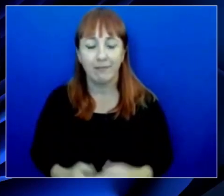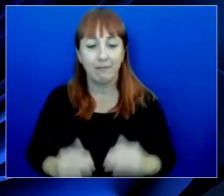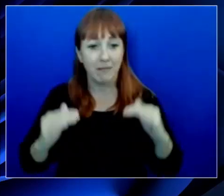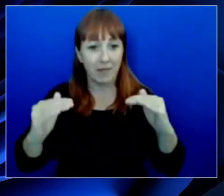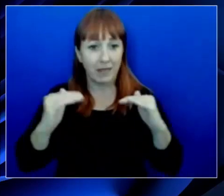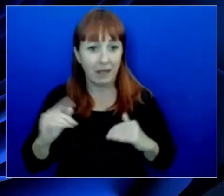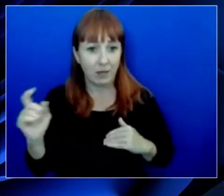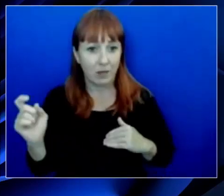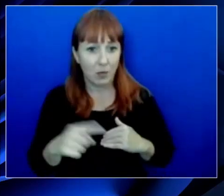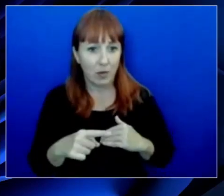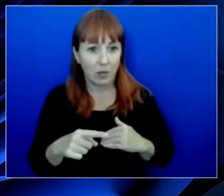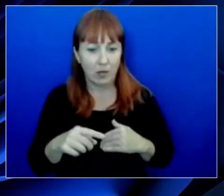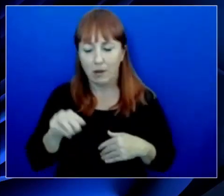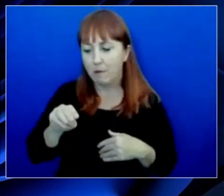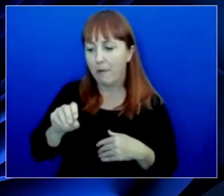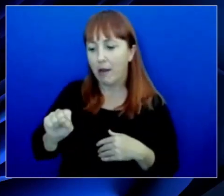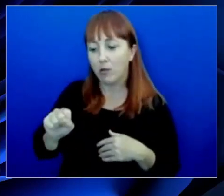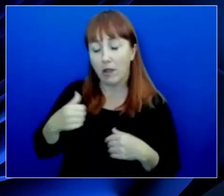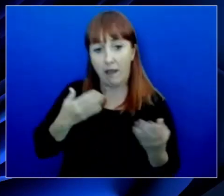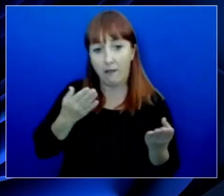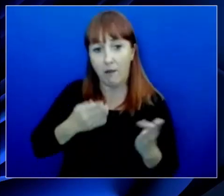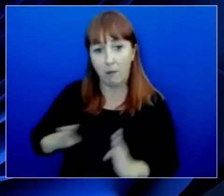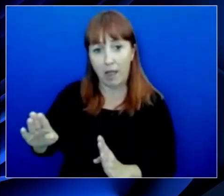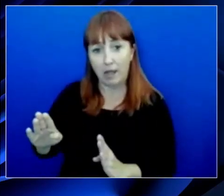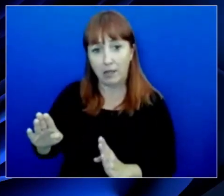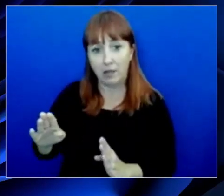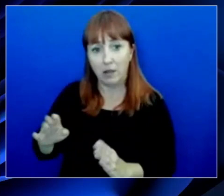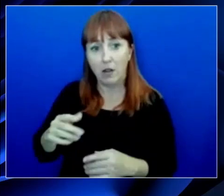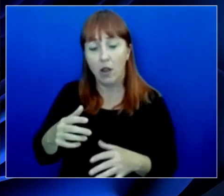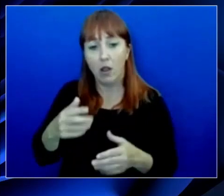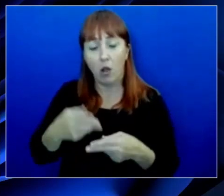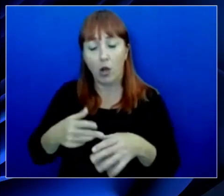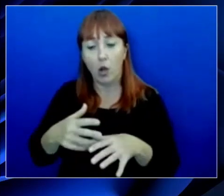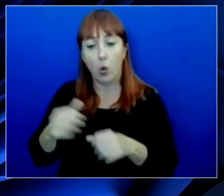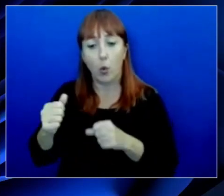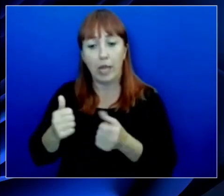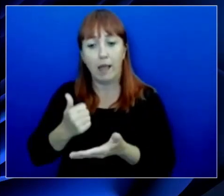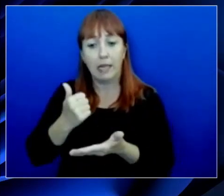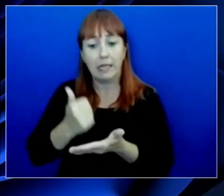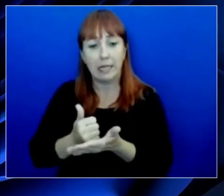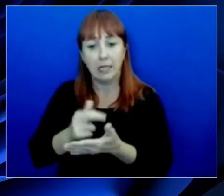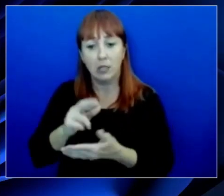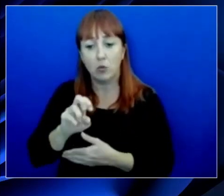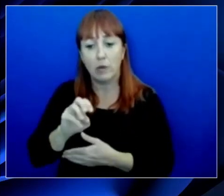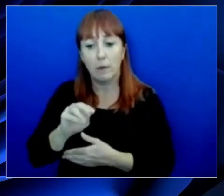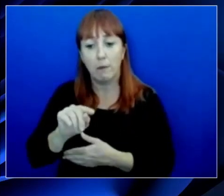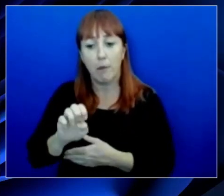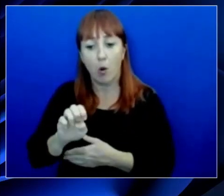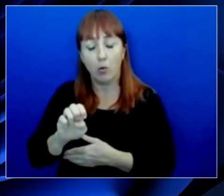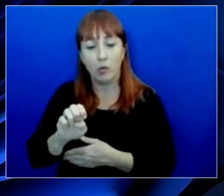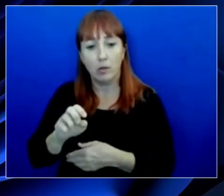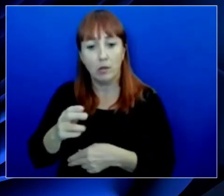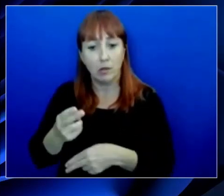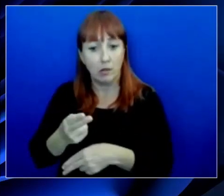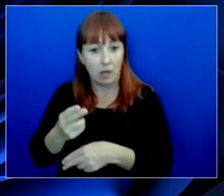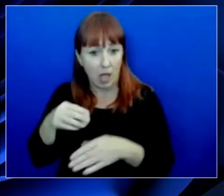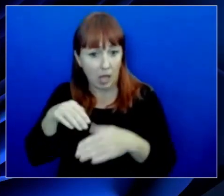Does Microsoft have plans to make the quick assist remote utility accessible so that a blind user can connect to a